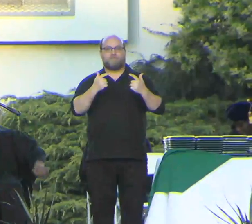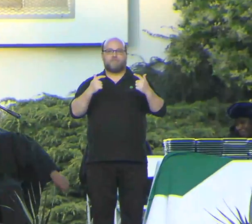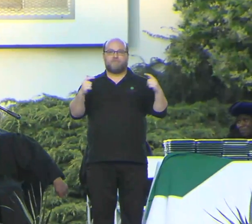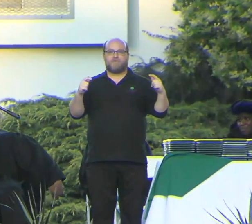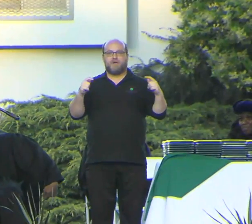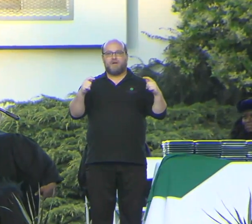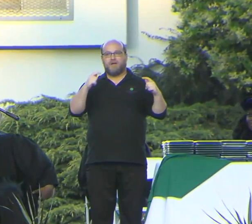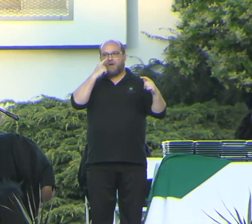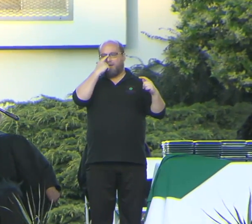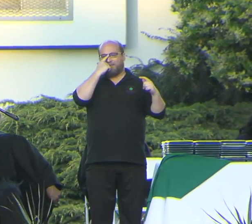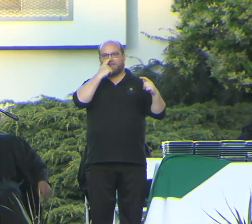for the Franklin community.